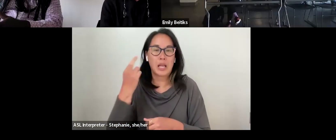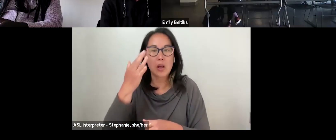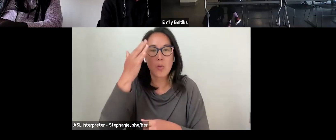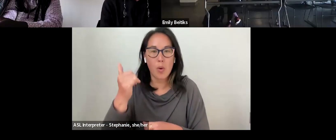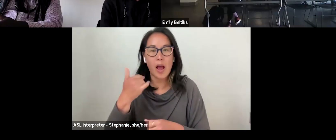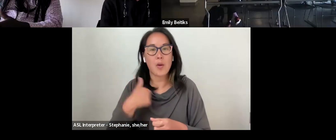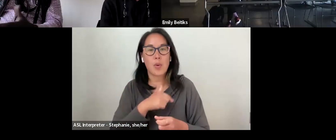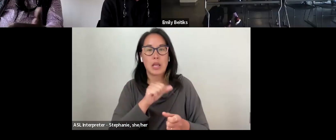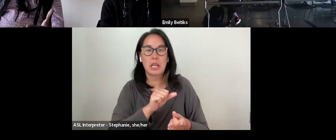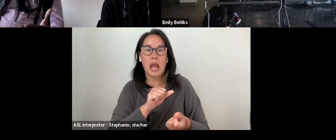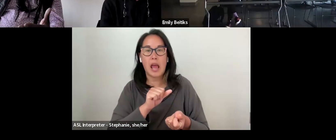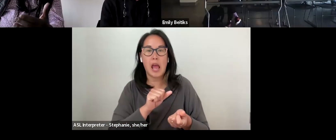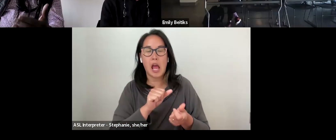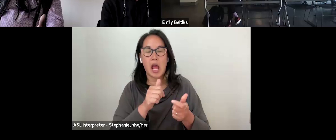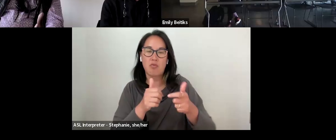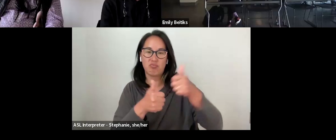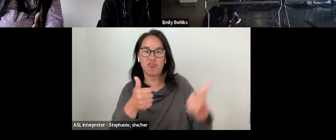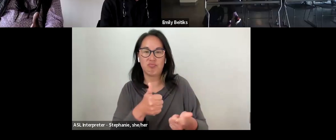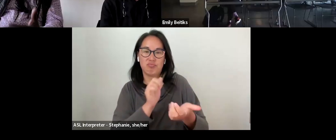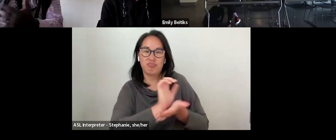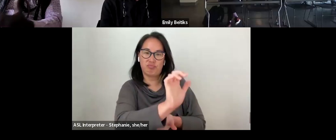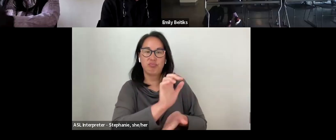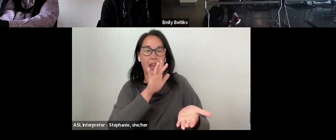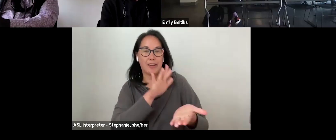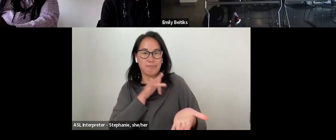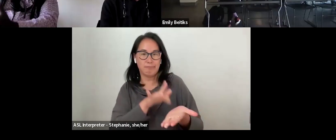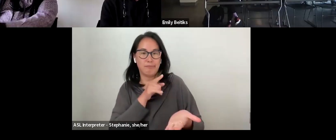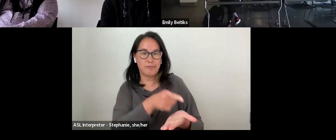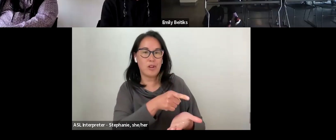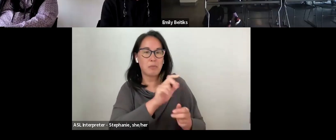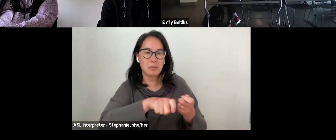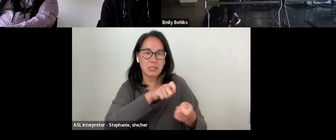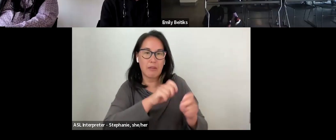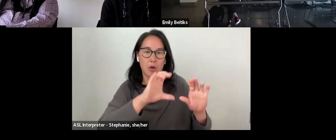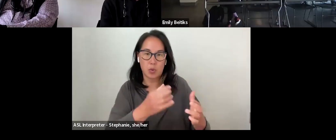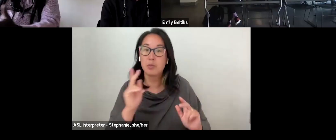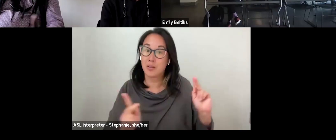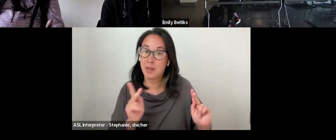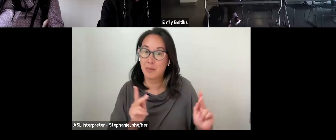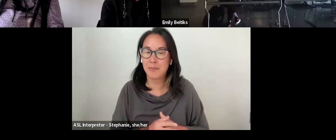and subordination and, quite frankly, extraction from groups of people, and categorically so.